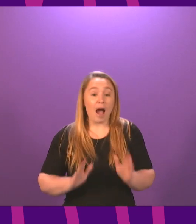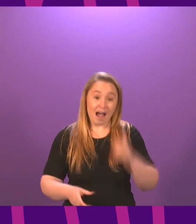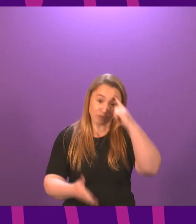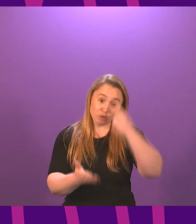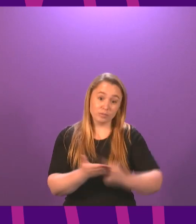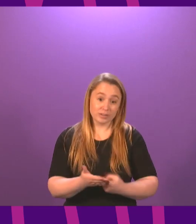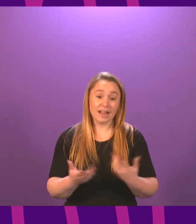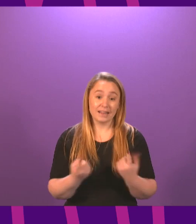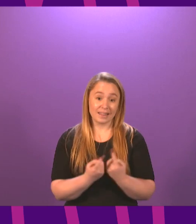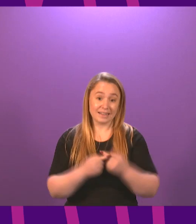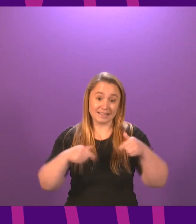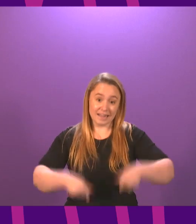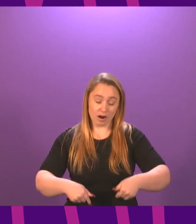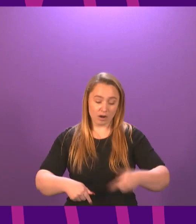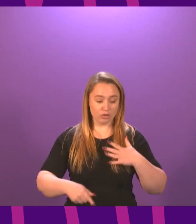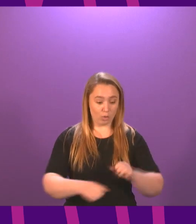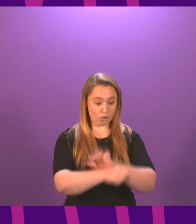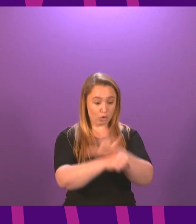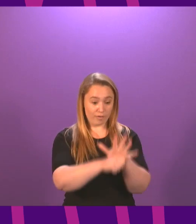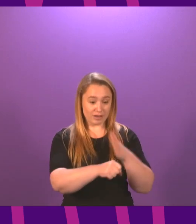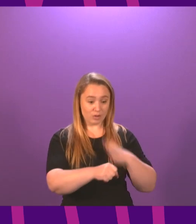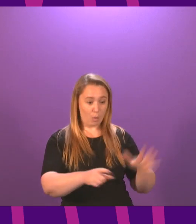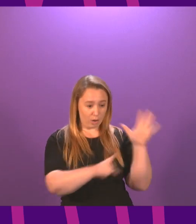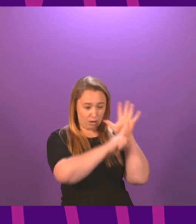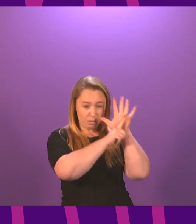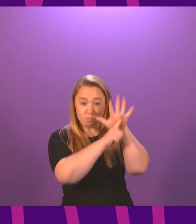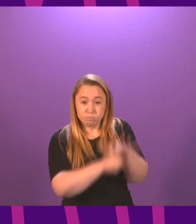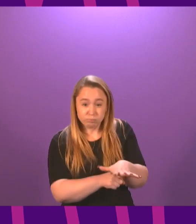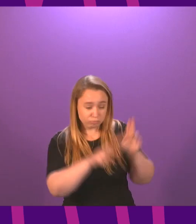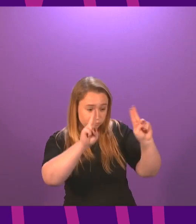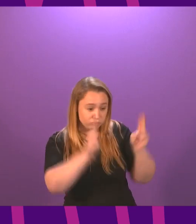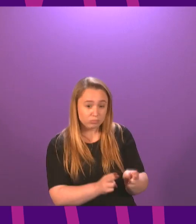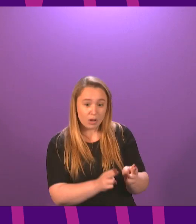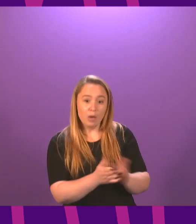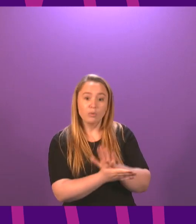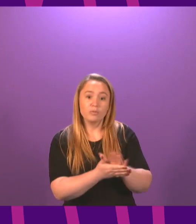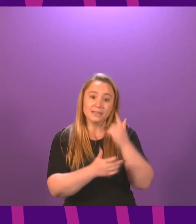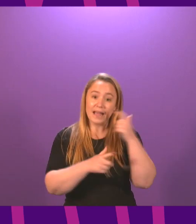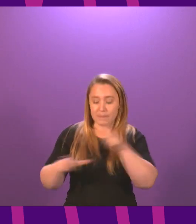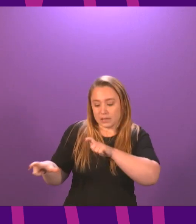take decisions that suppress the virus to the extent that we can pave the way for the